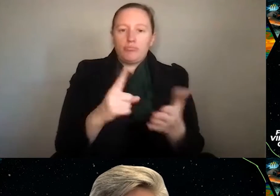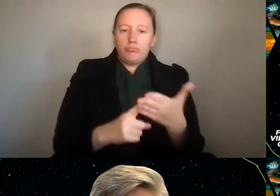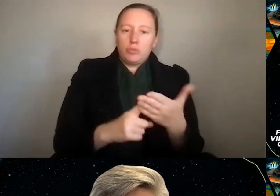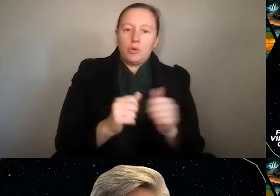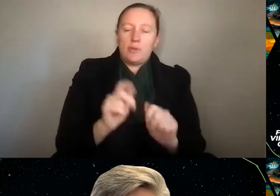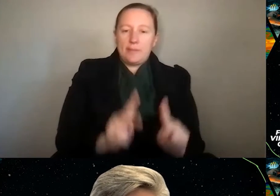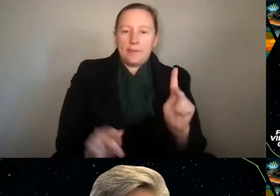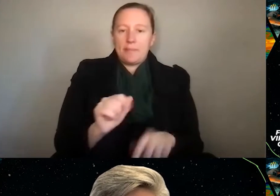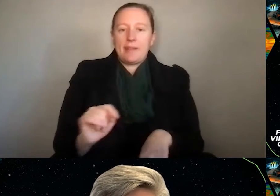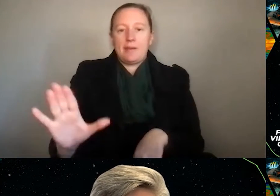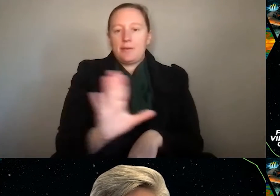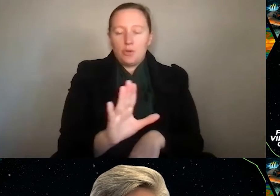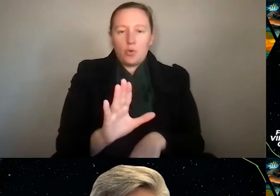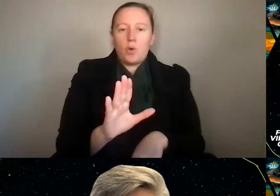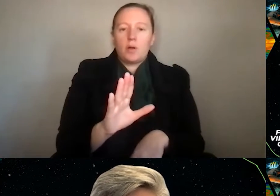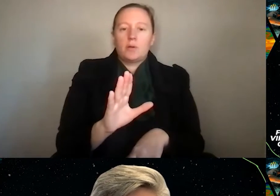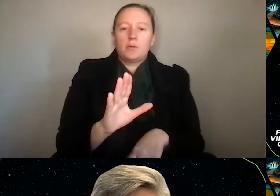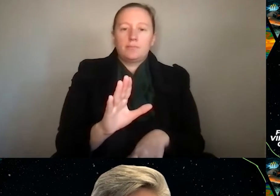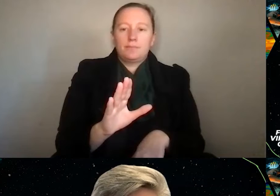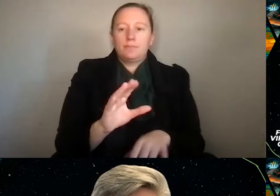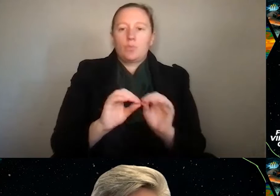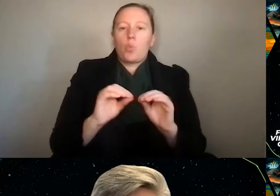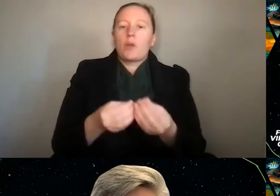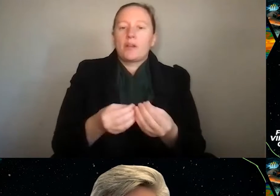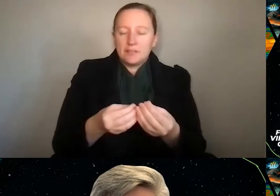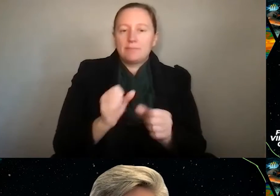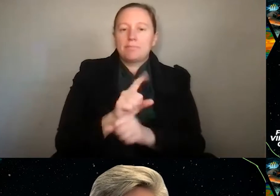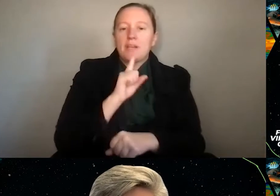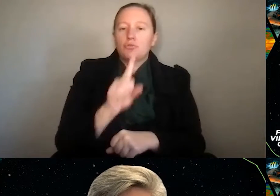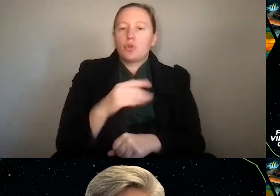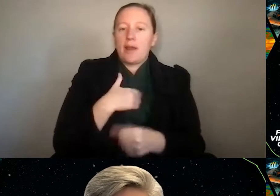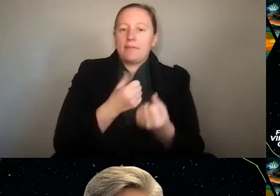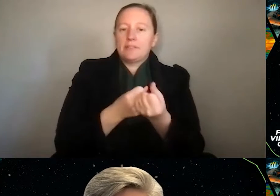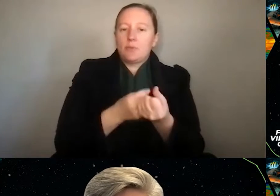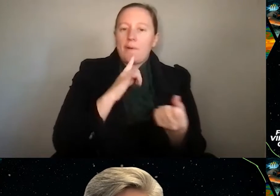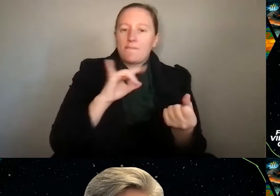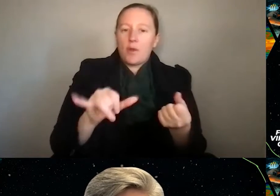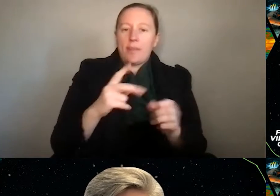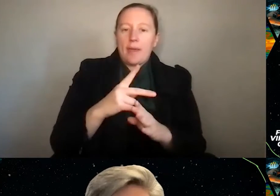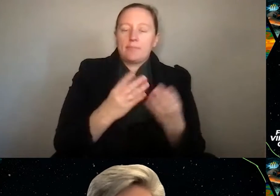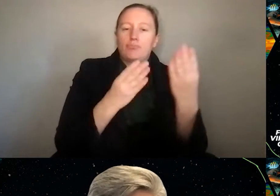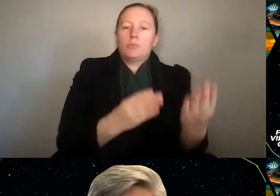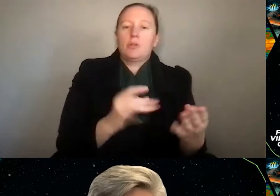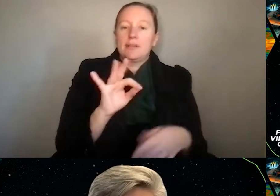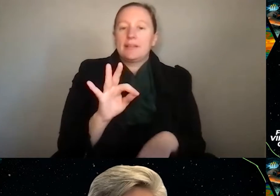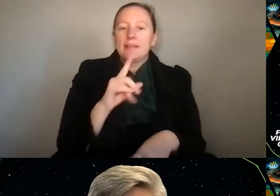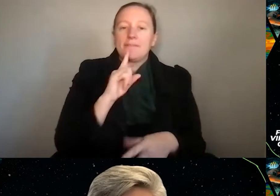your institution to just ensure that you will have the support for that proposal if it's awarded.